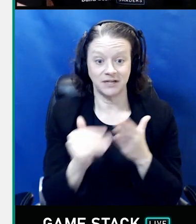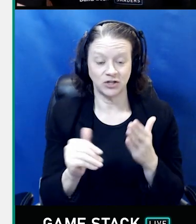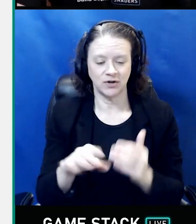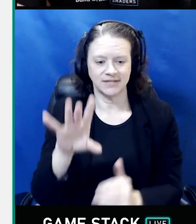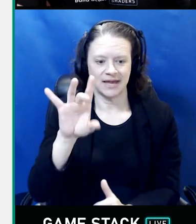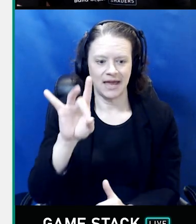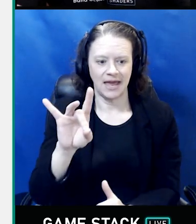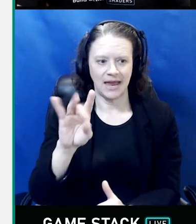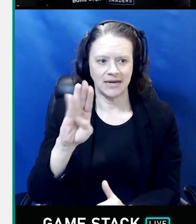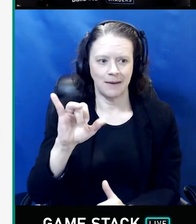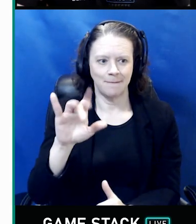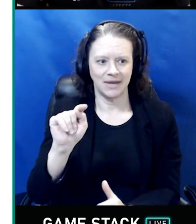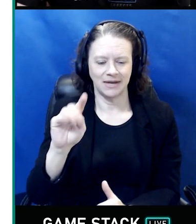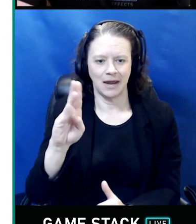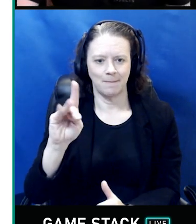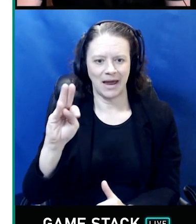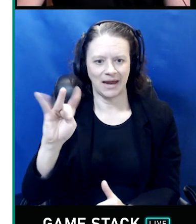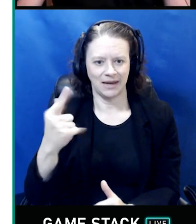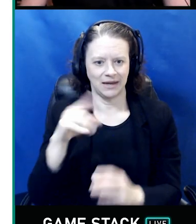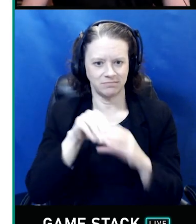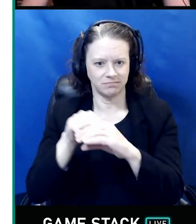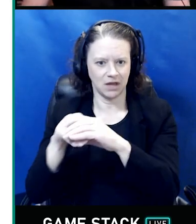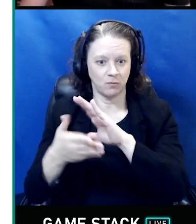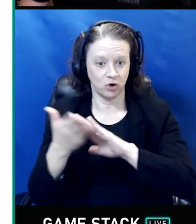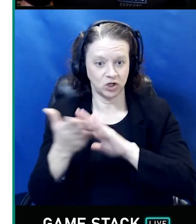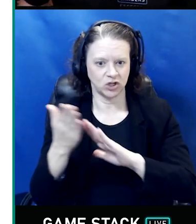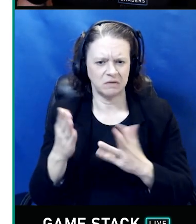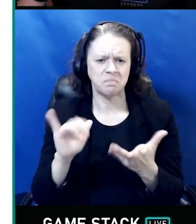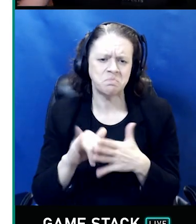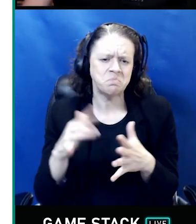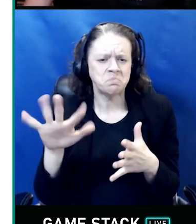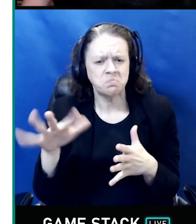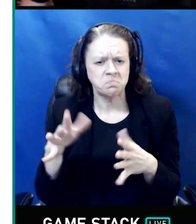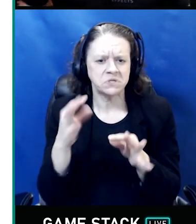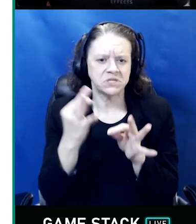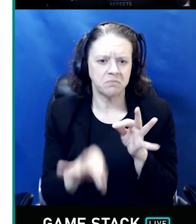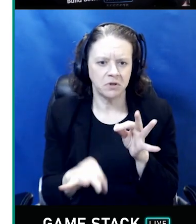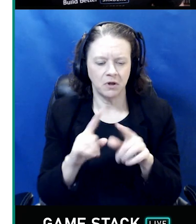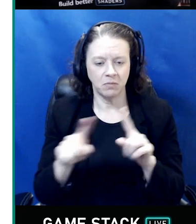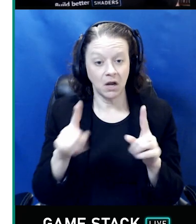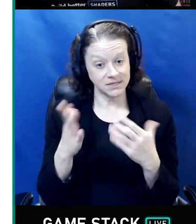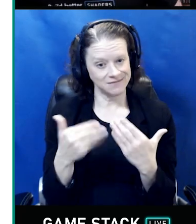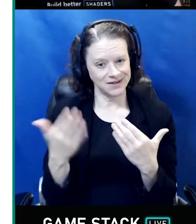Now this is a fairly simple thing, but it is convenient. So recently we have introduced various